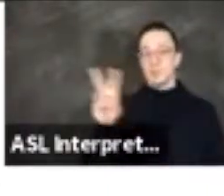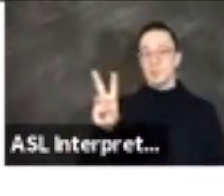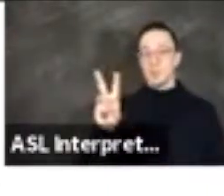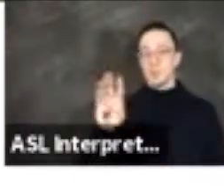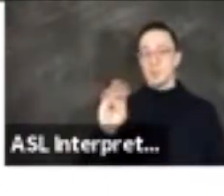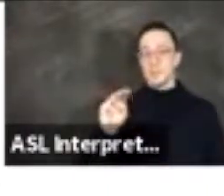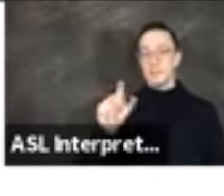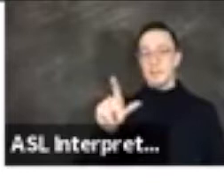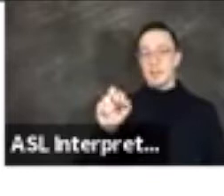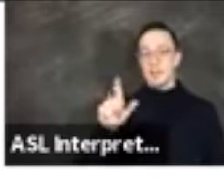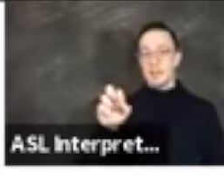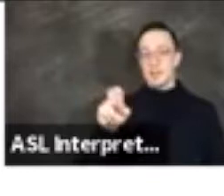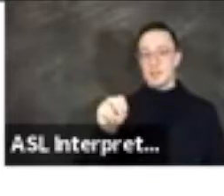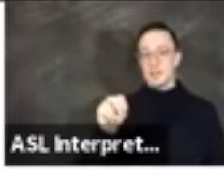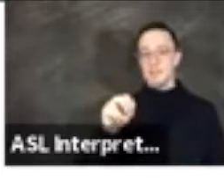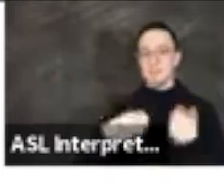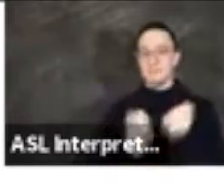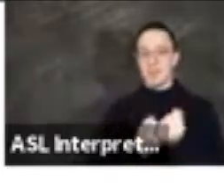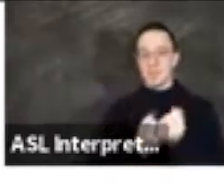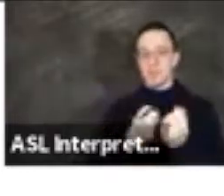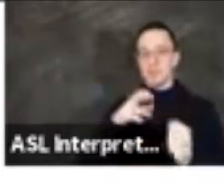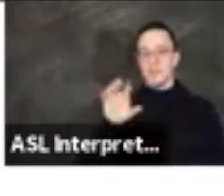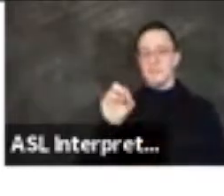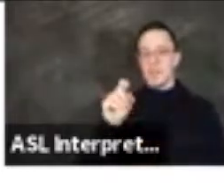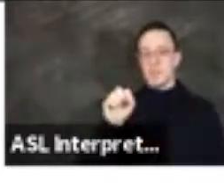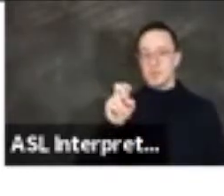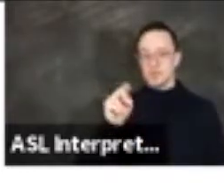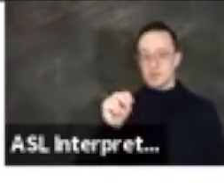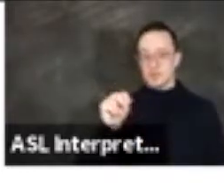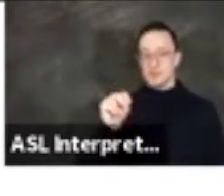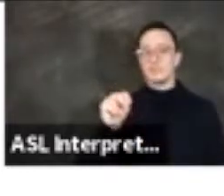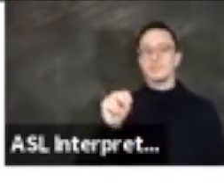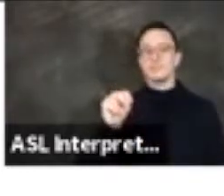WORK TO REVEAL AND ADDRESS FOR INEQUITIES THAT EXIST IN PROFESSIONAL DANCE AND THE HOWARD